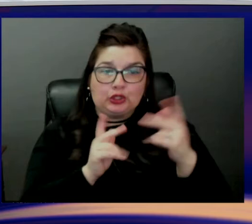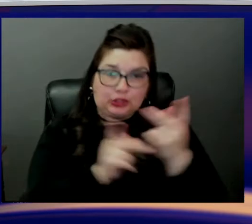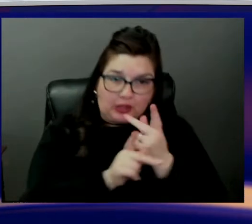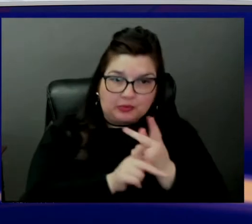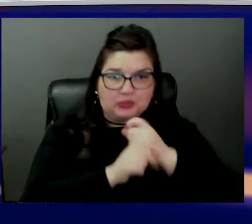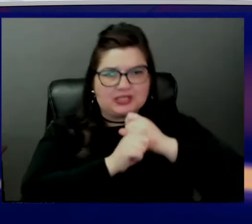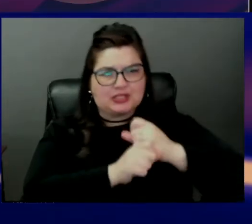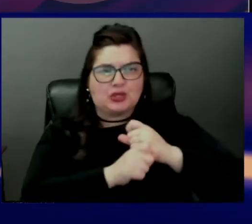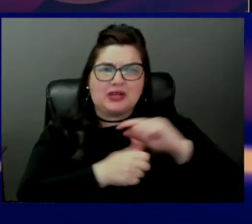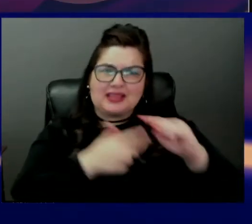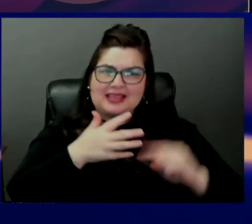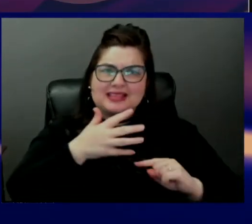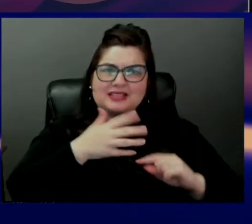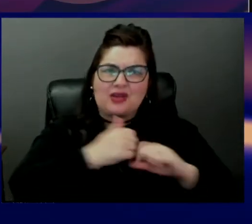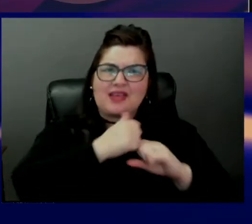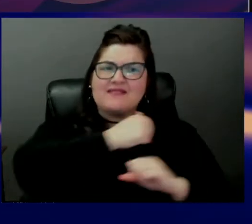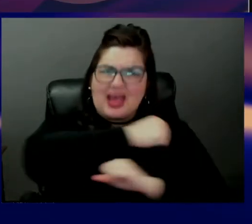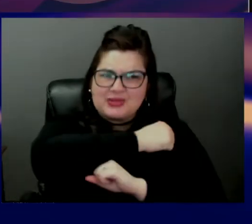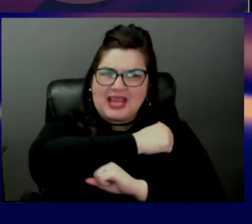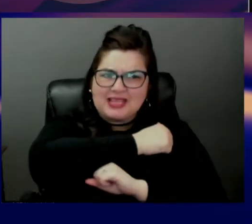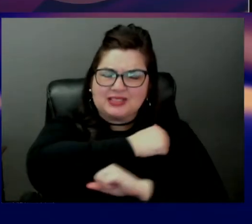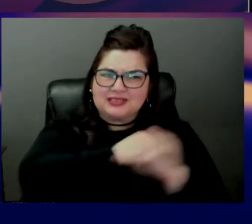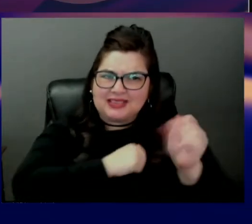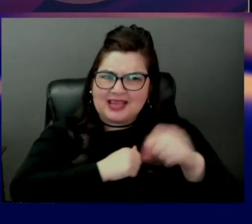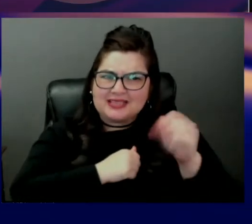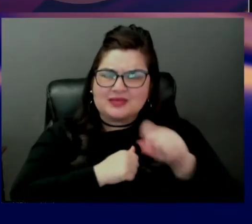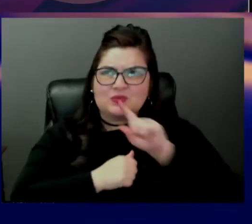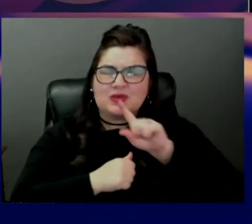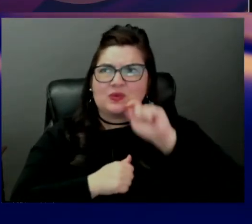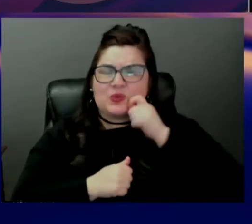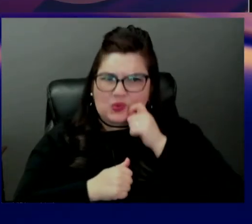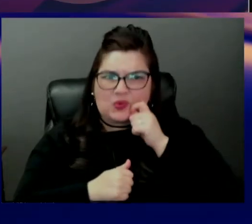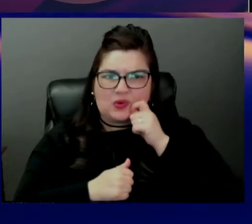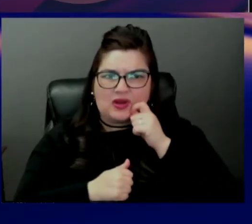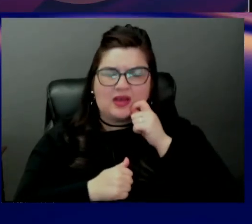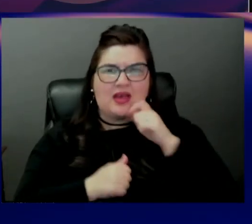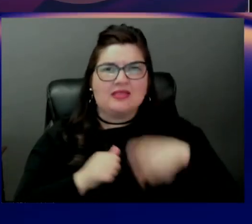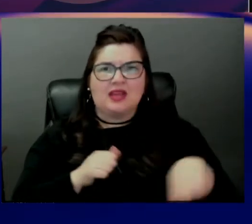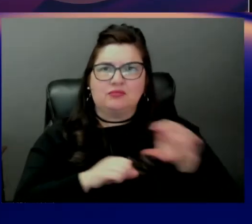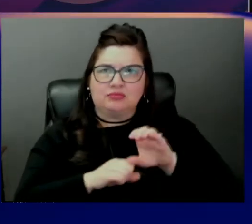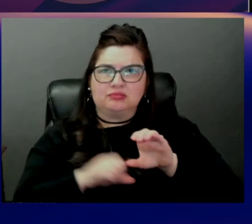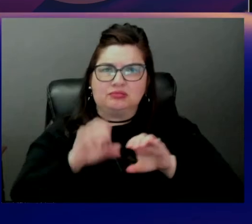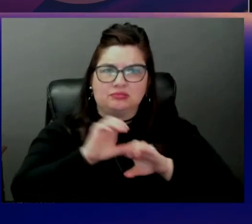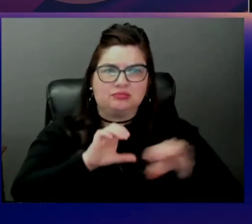basically the core services and which, which is common across all the certification for that matter.